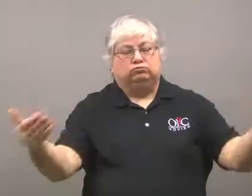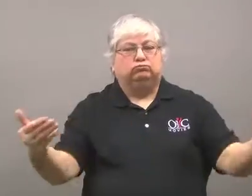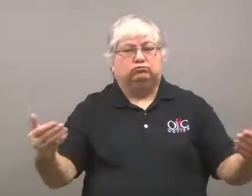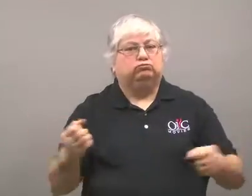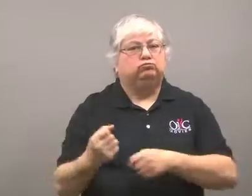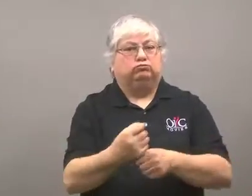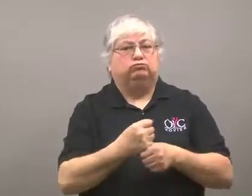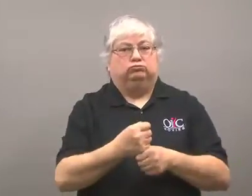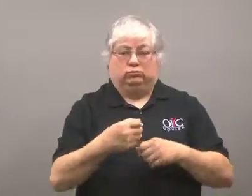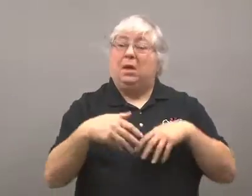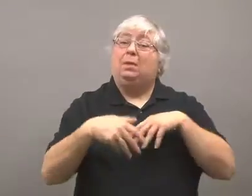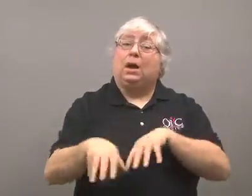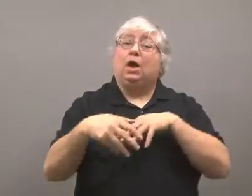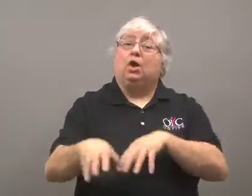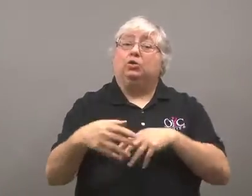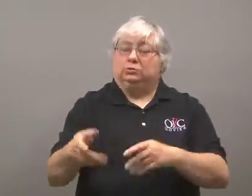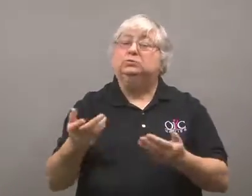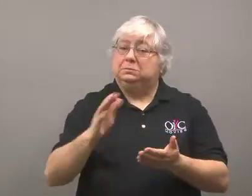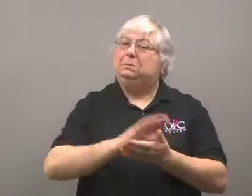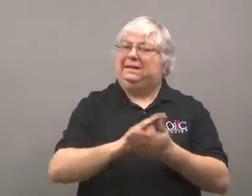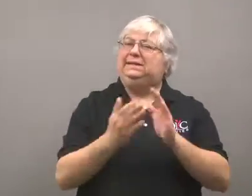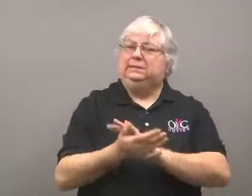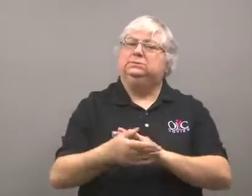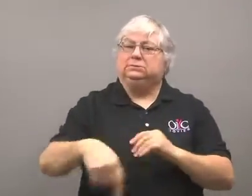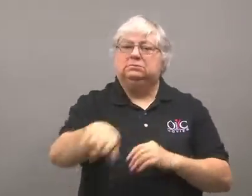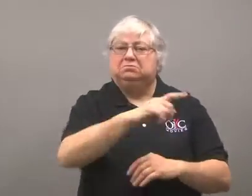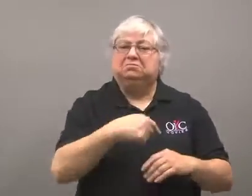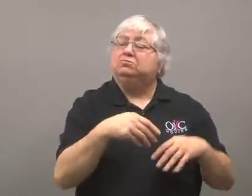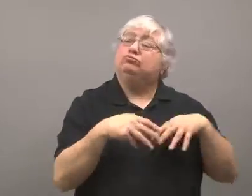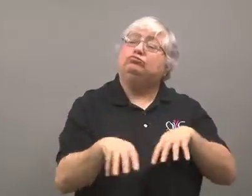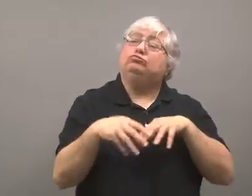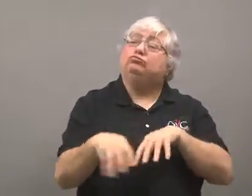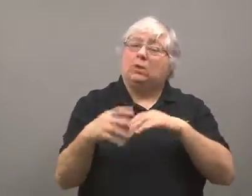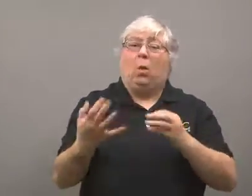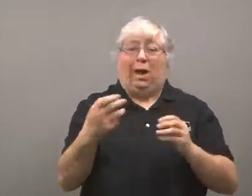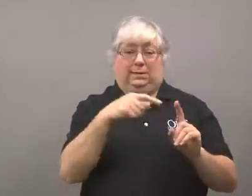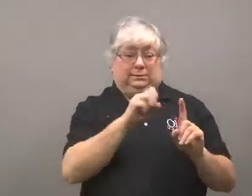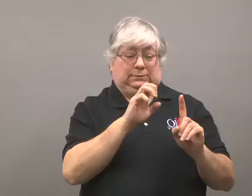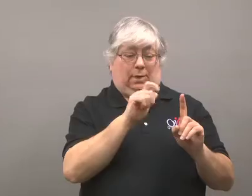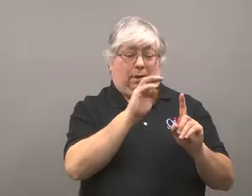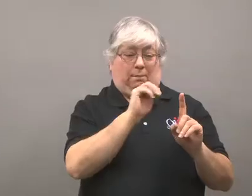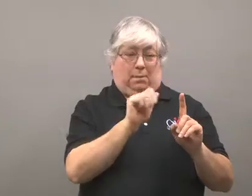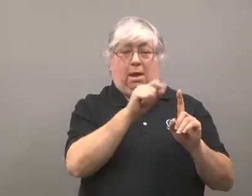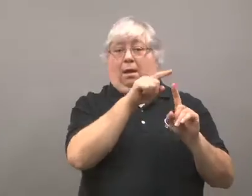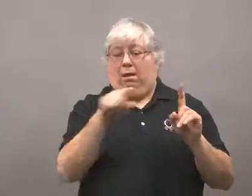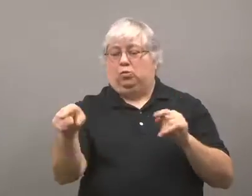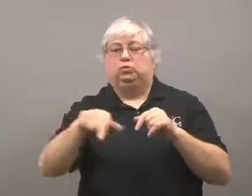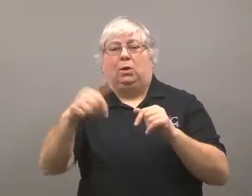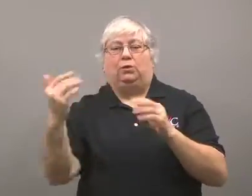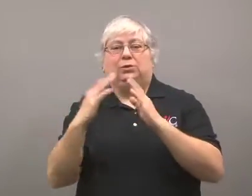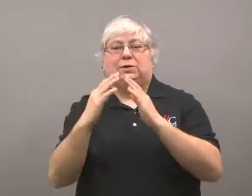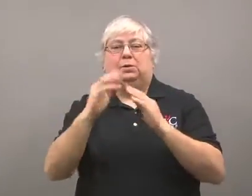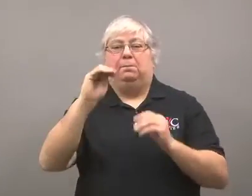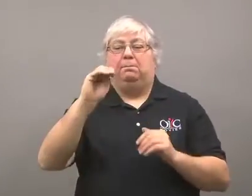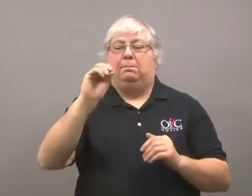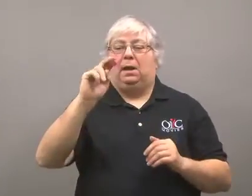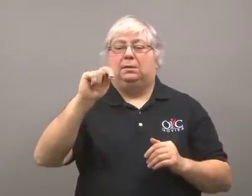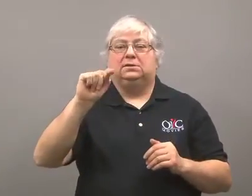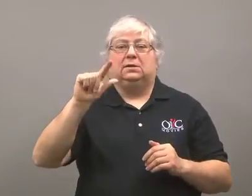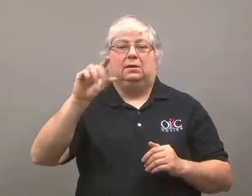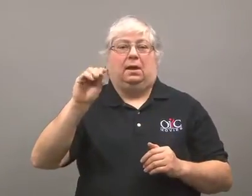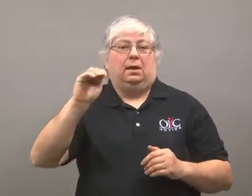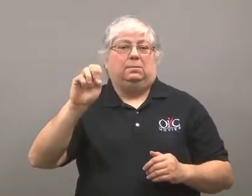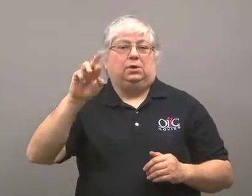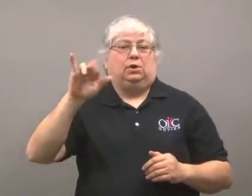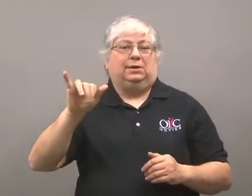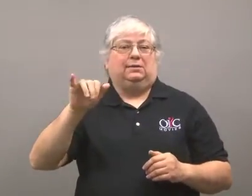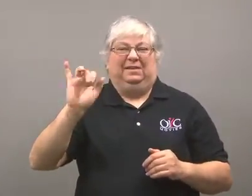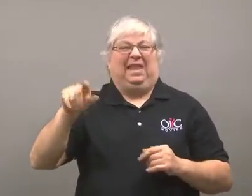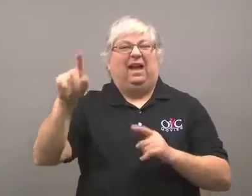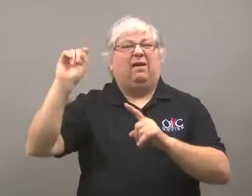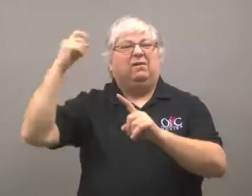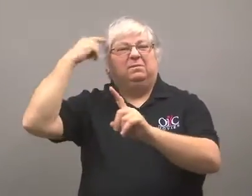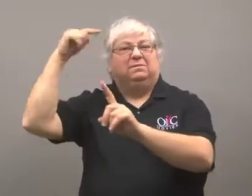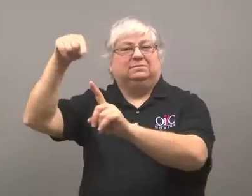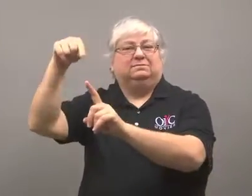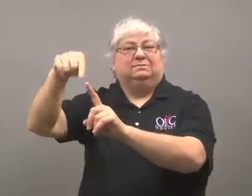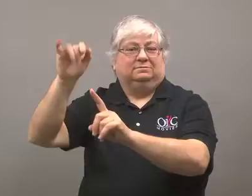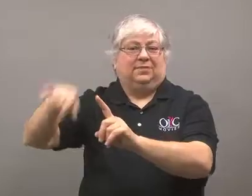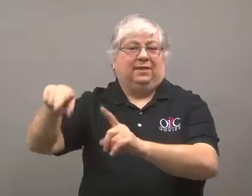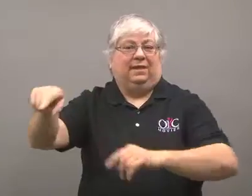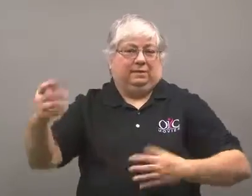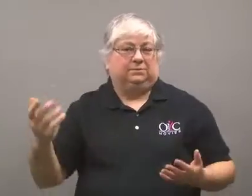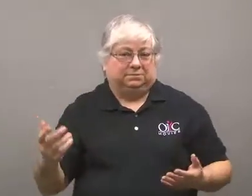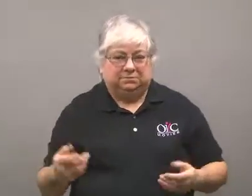In protest, this peaceful march was to go from Selma to Montgomery, the capital.